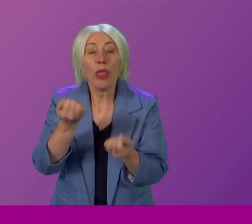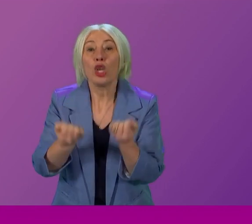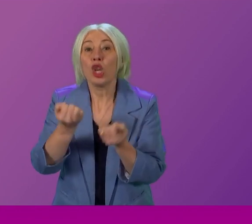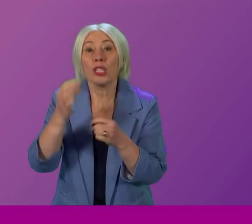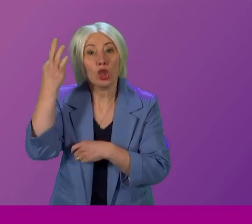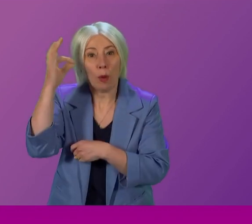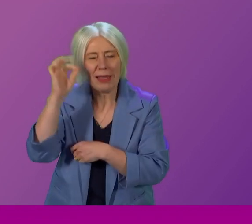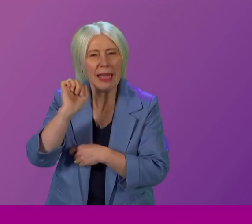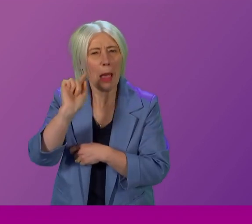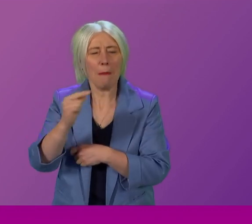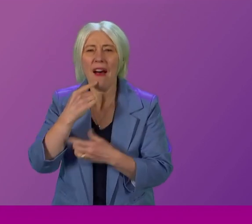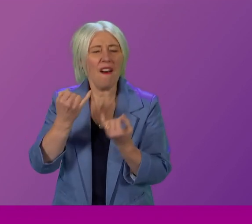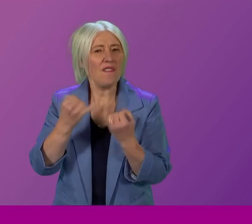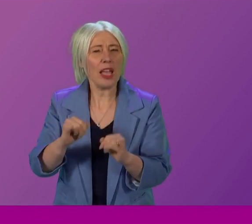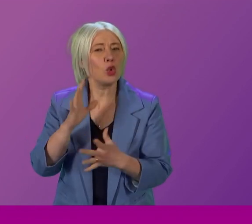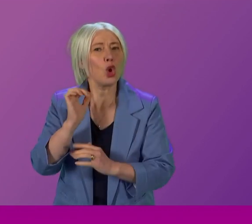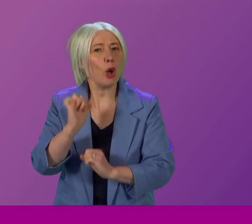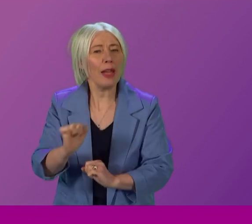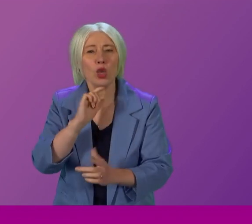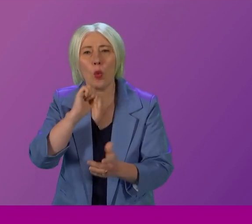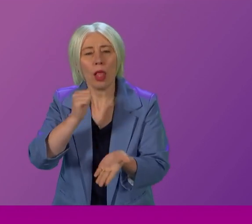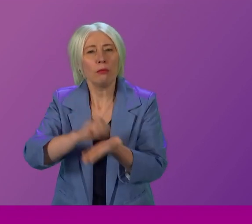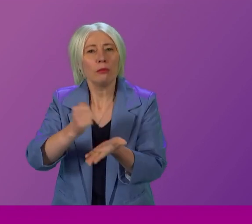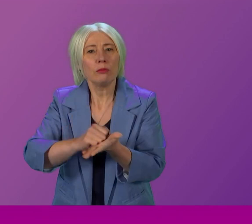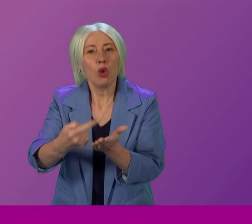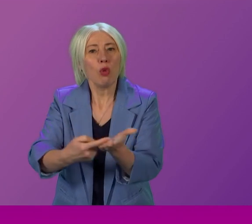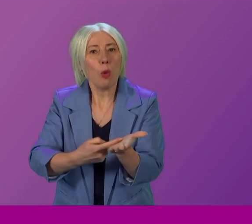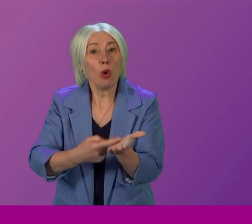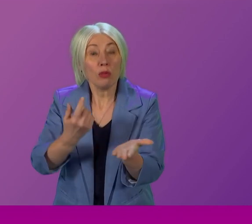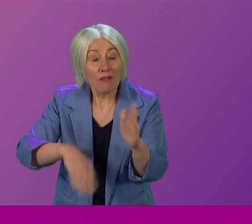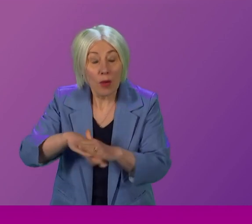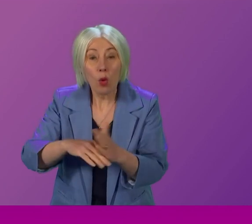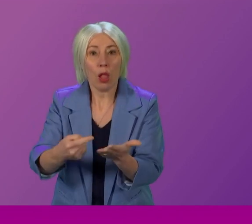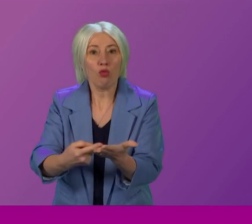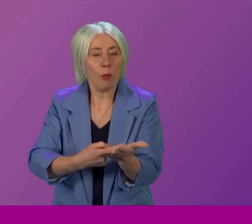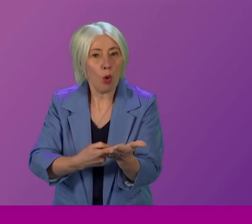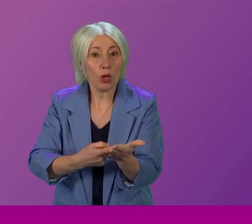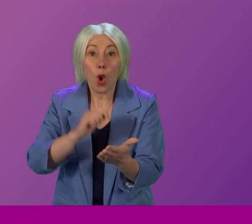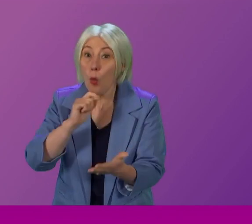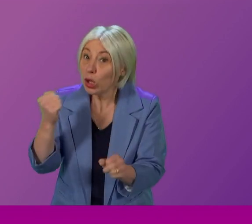but she failed to commit to publishing the report in full. Will she now do so? Will